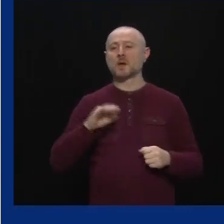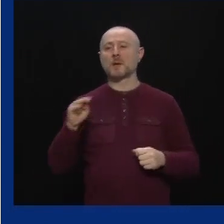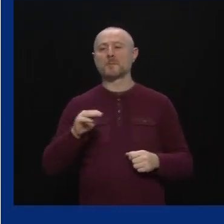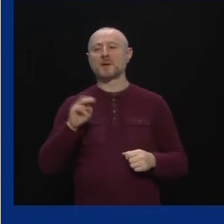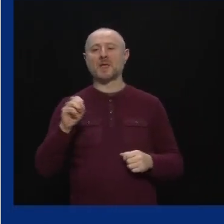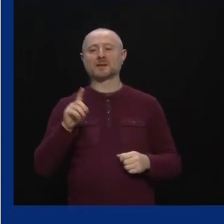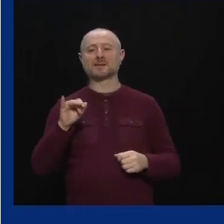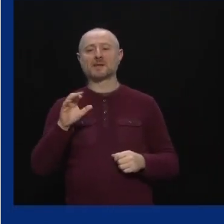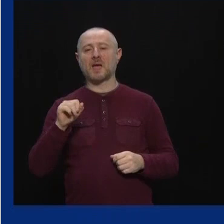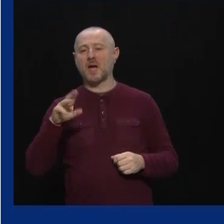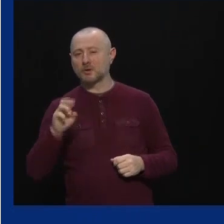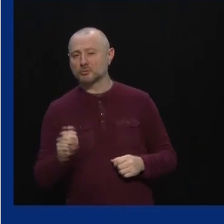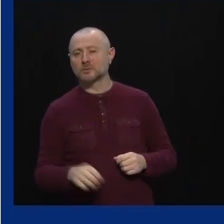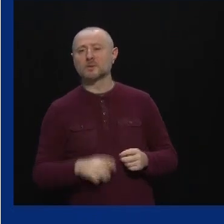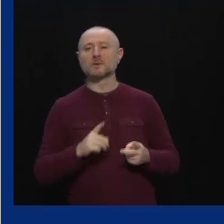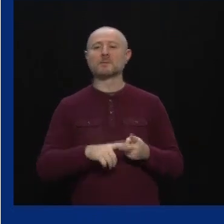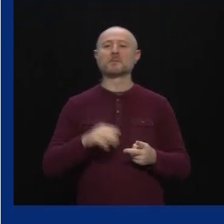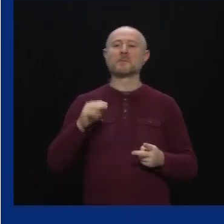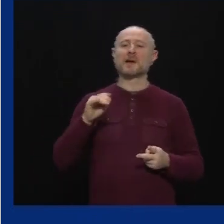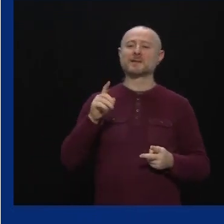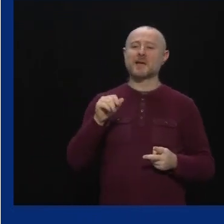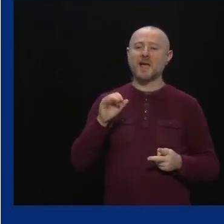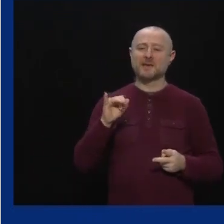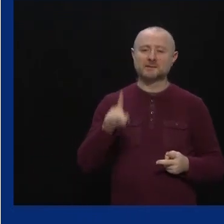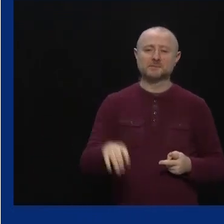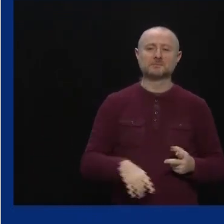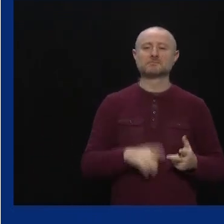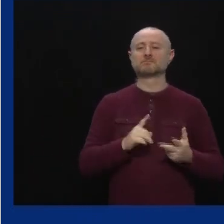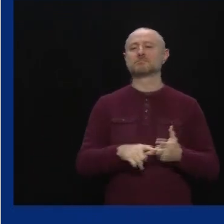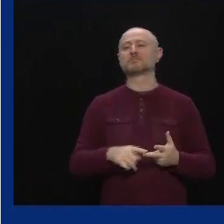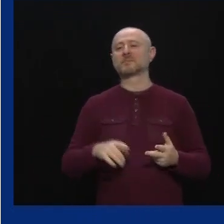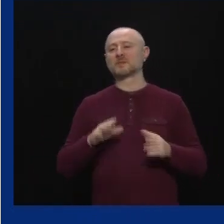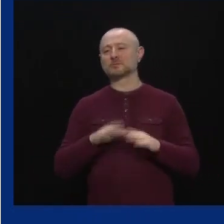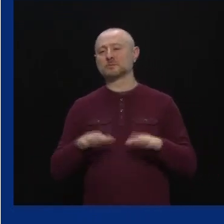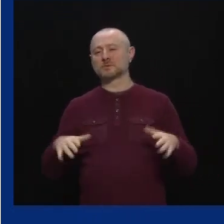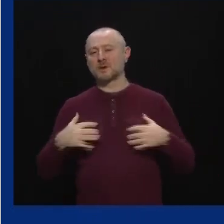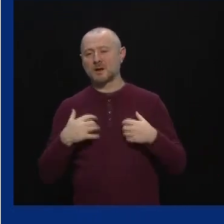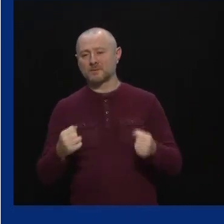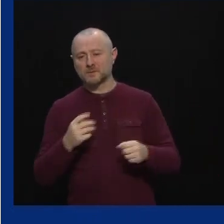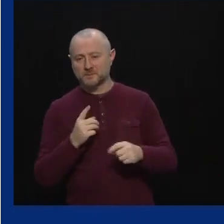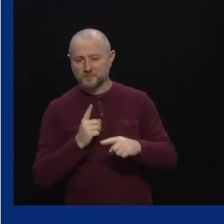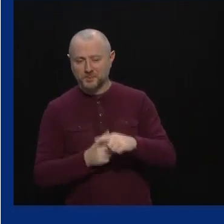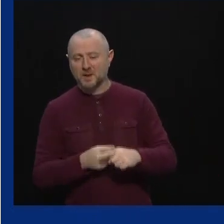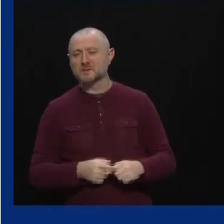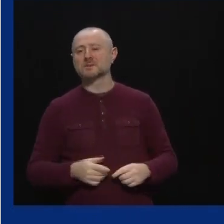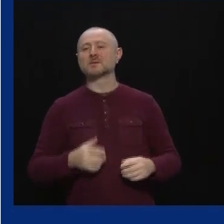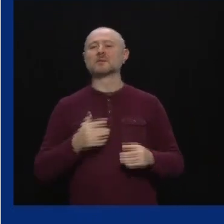YOUR HEALTH INSURANCE IS COMING TO AN END, IT PROVIDES ACCESS TO THE PUBLIC HEALTH INSURANCE